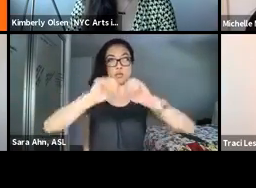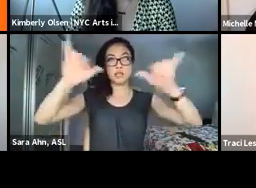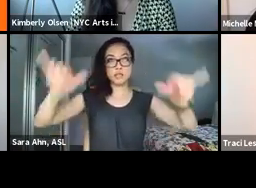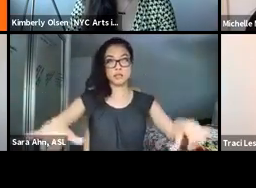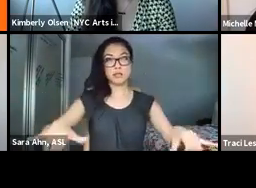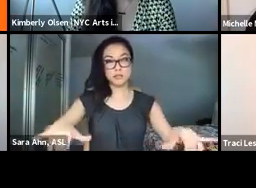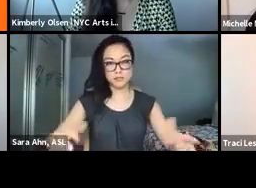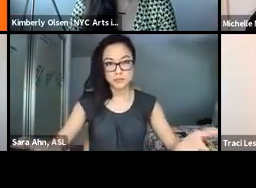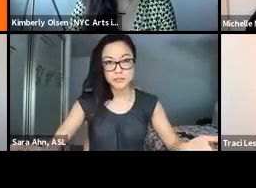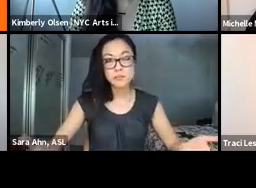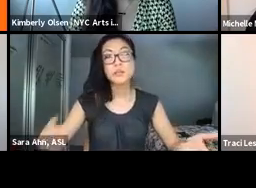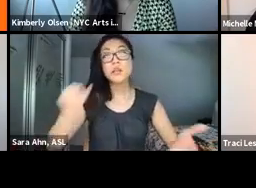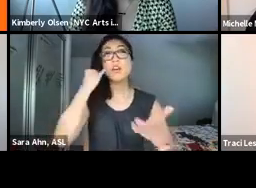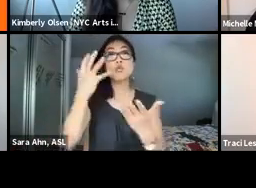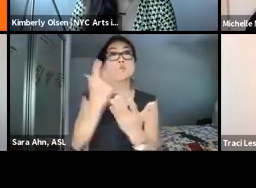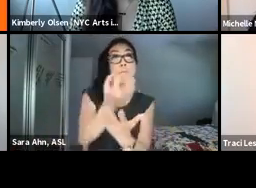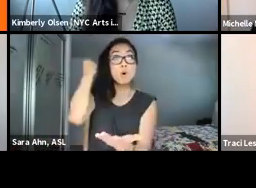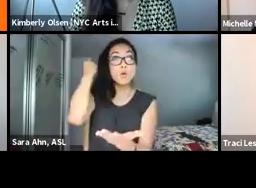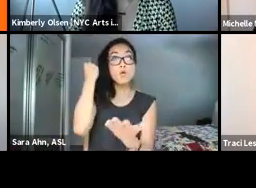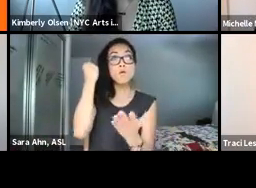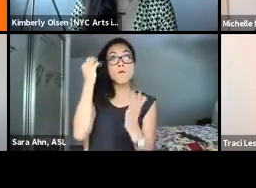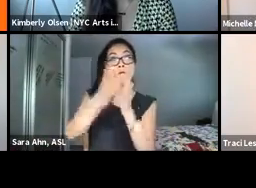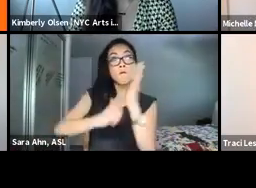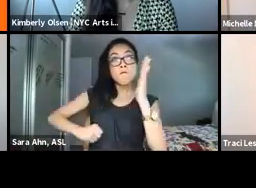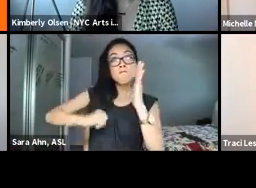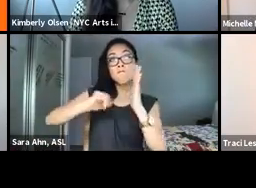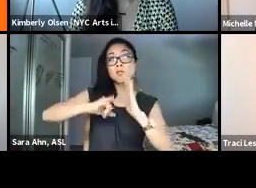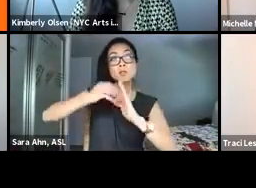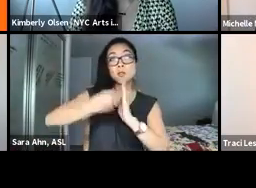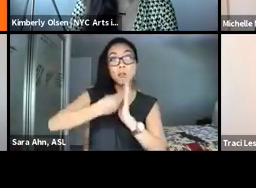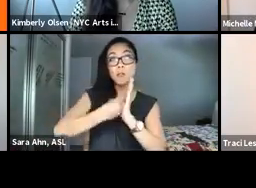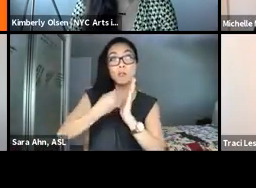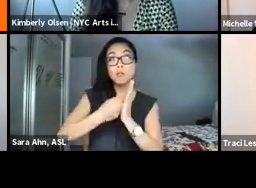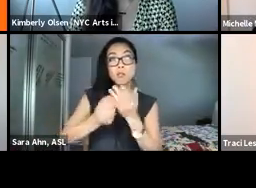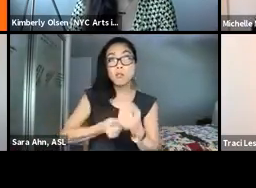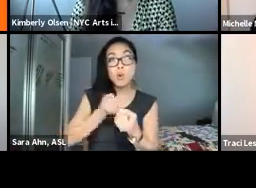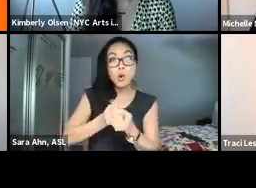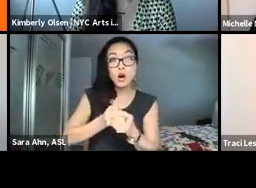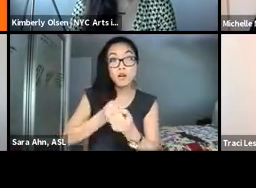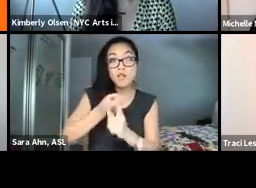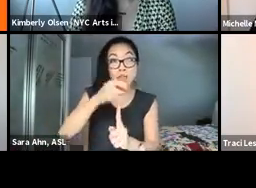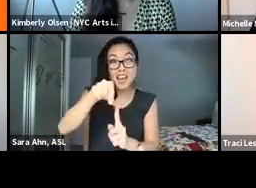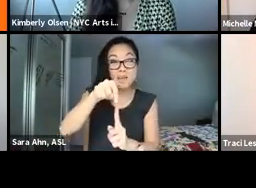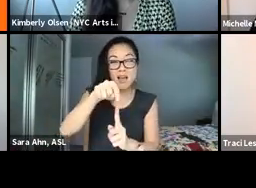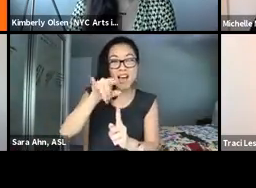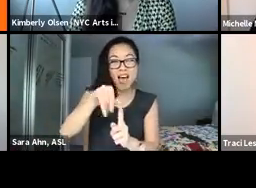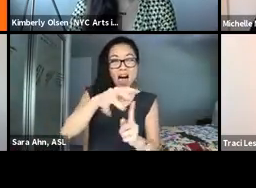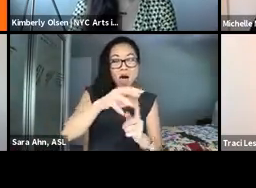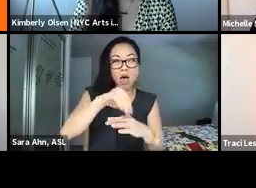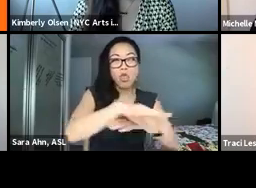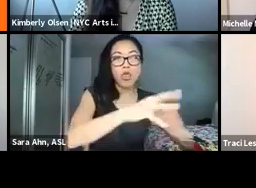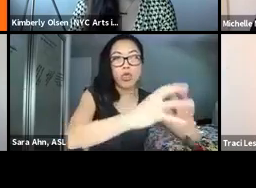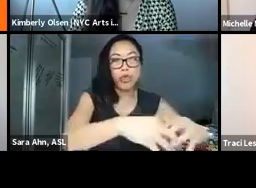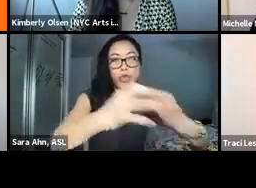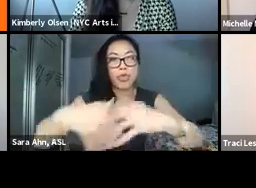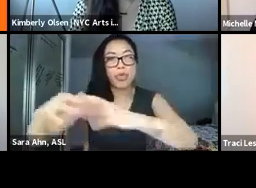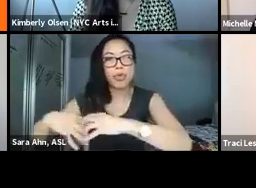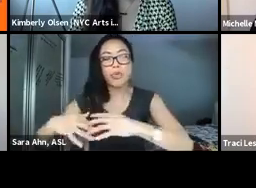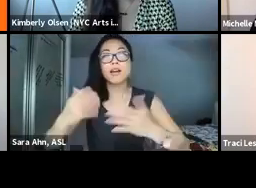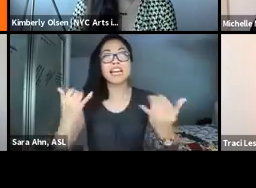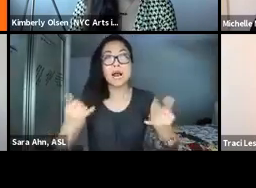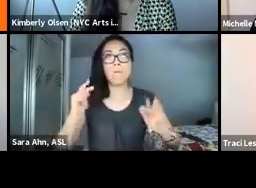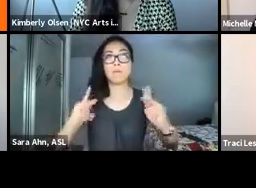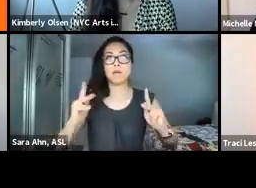arts instruction and arts education. It is not how much might be made from the